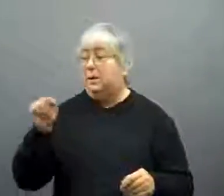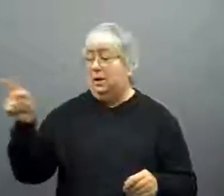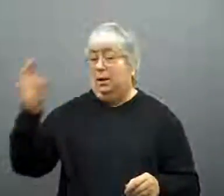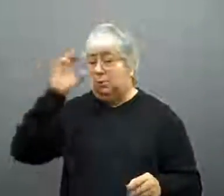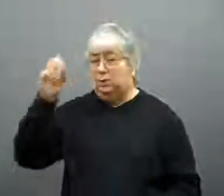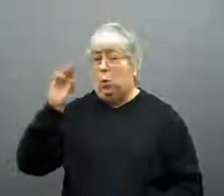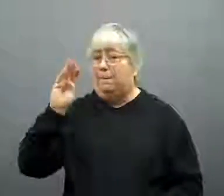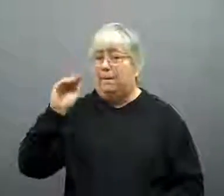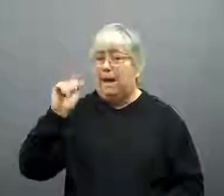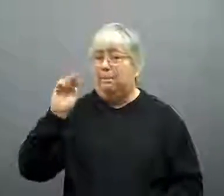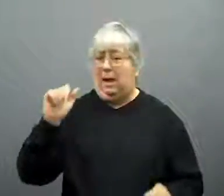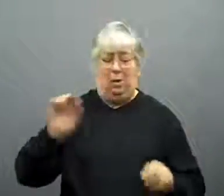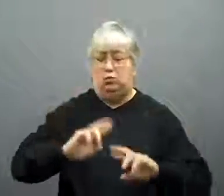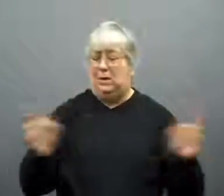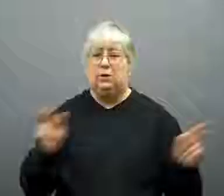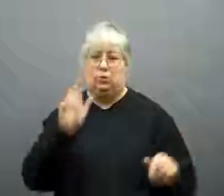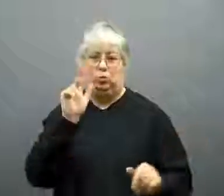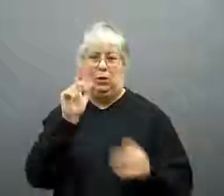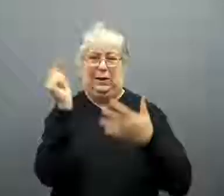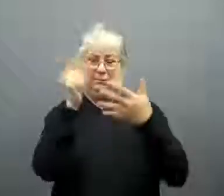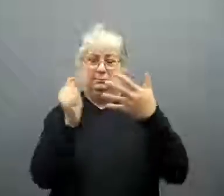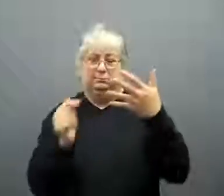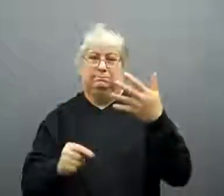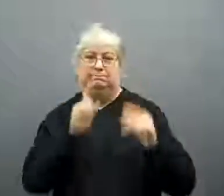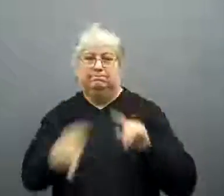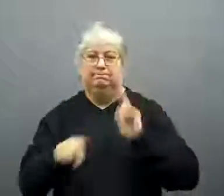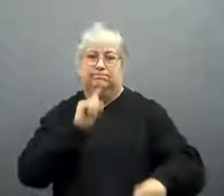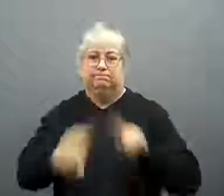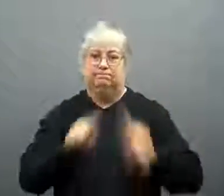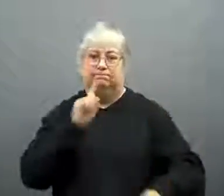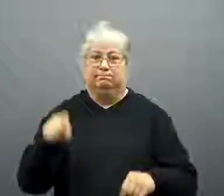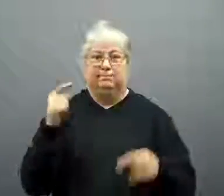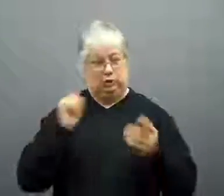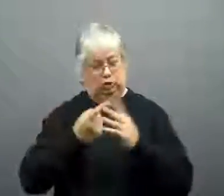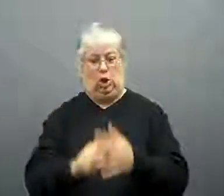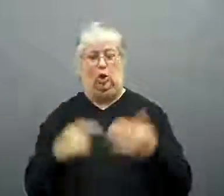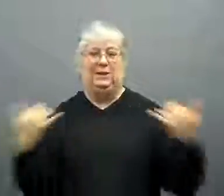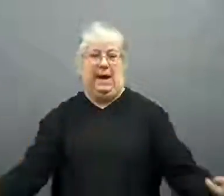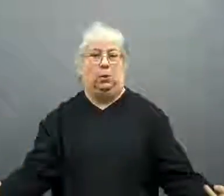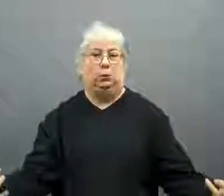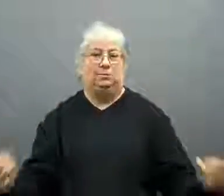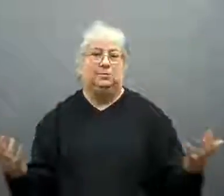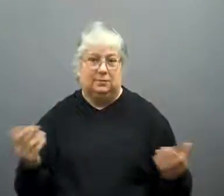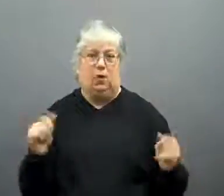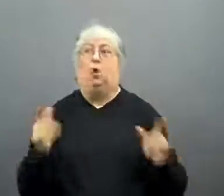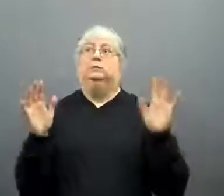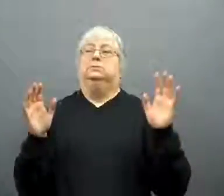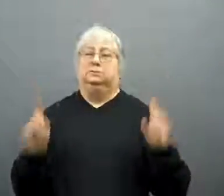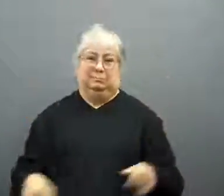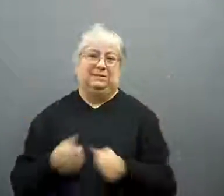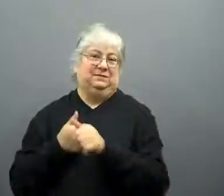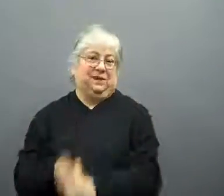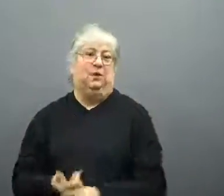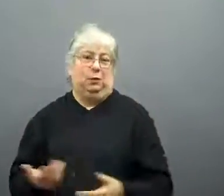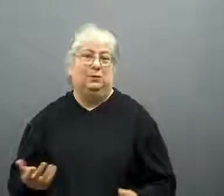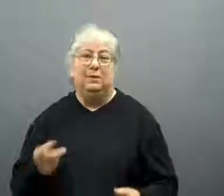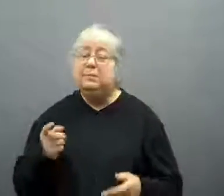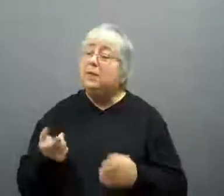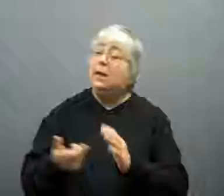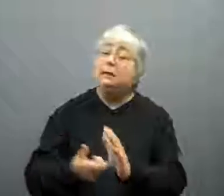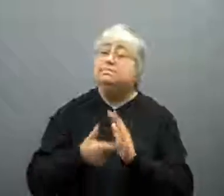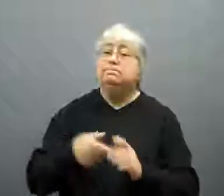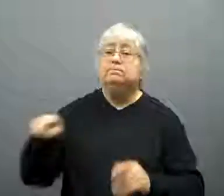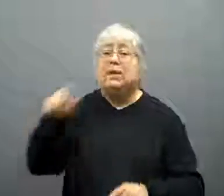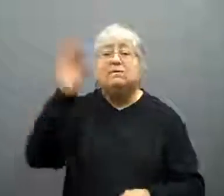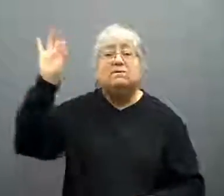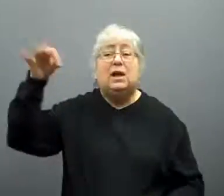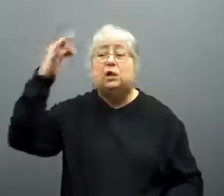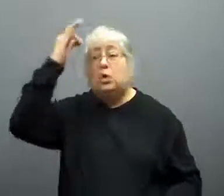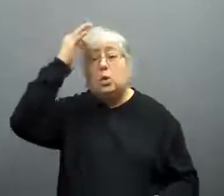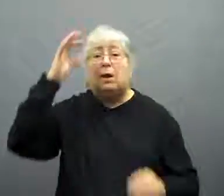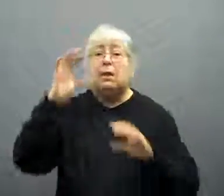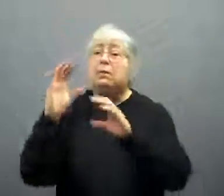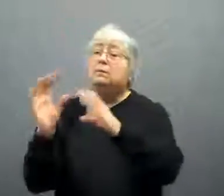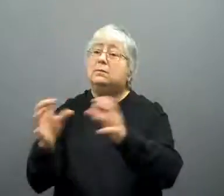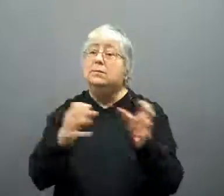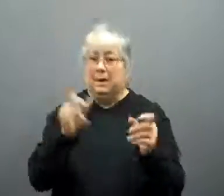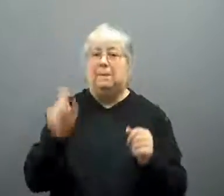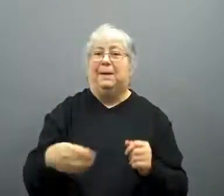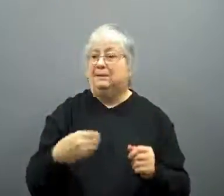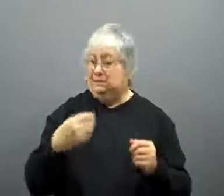President Obama issued 23 executive orders effective immediately.